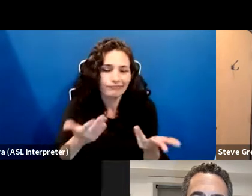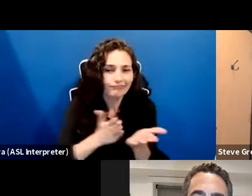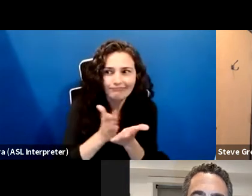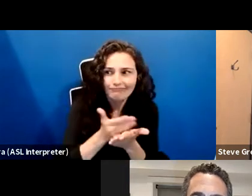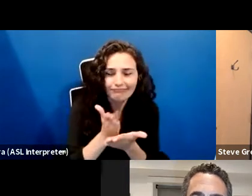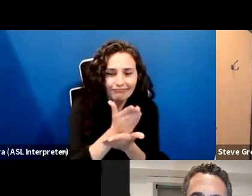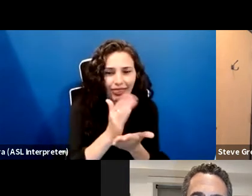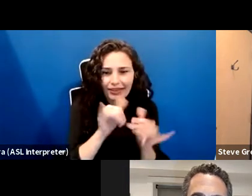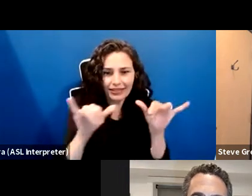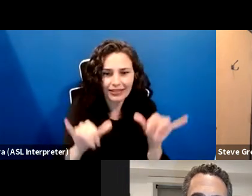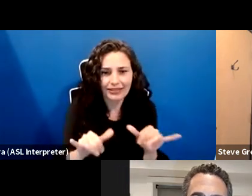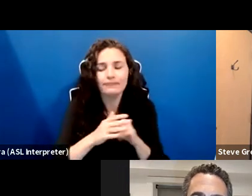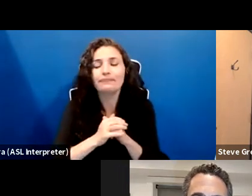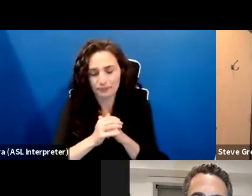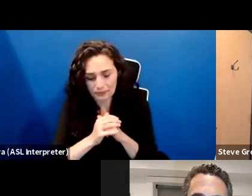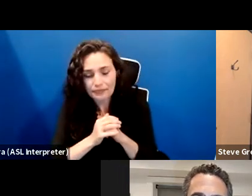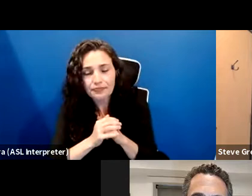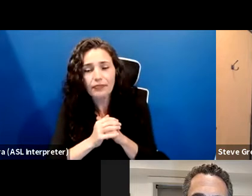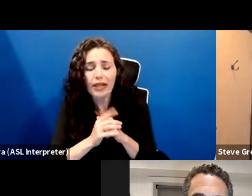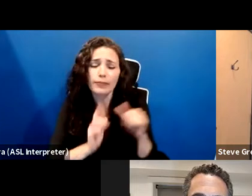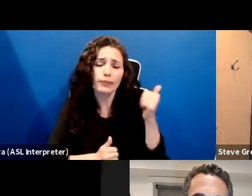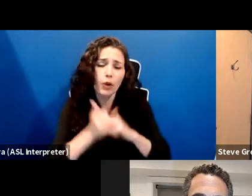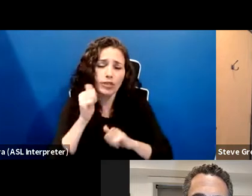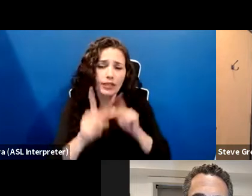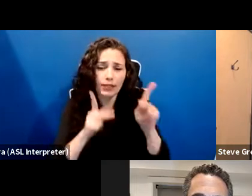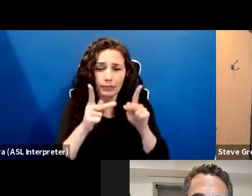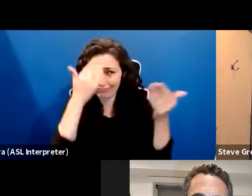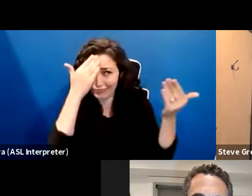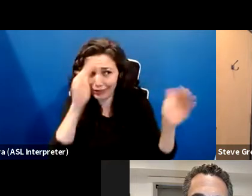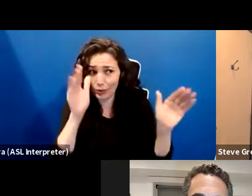You know, we had to learn the system, which most of the people don't really know much about.